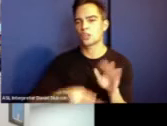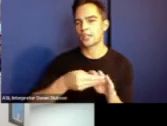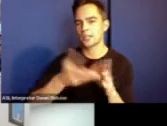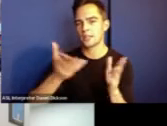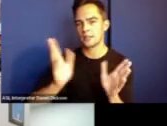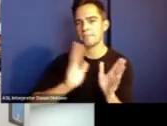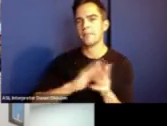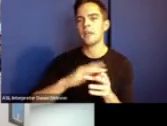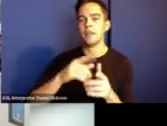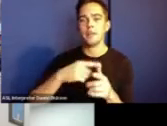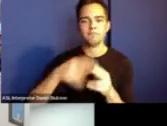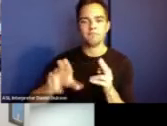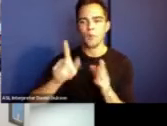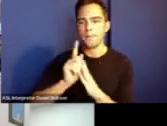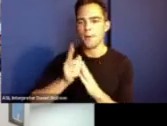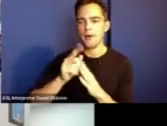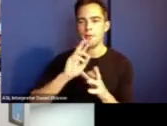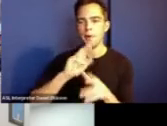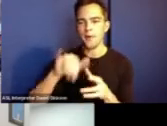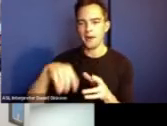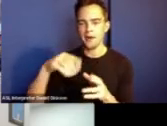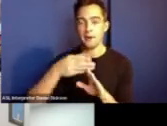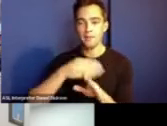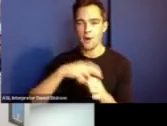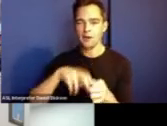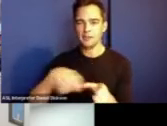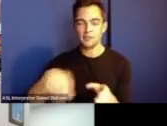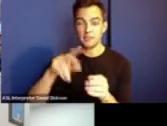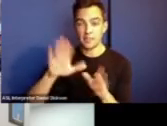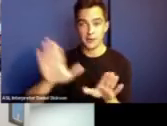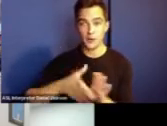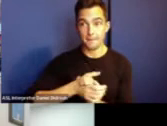could just take a quick moment to respond to them before you log off. That would be great. So